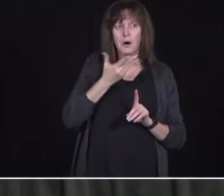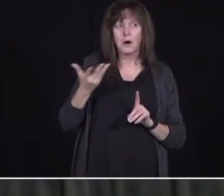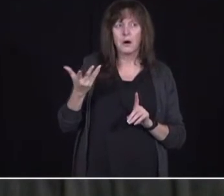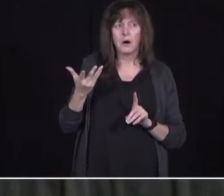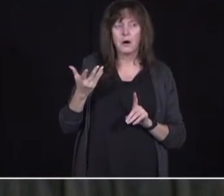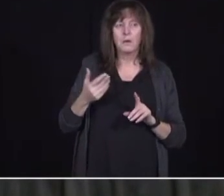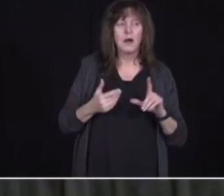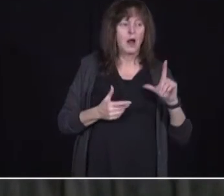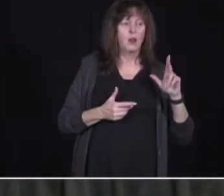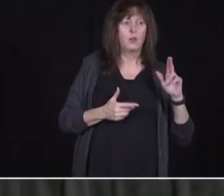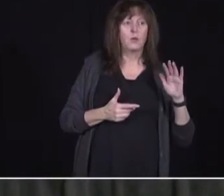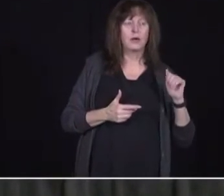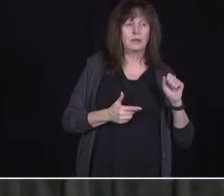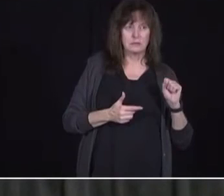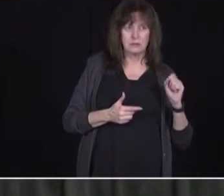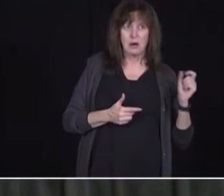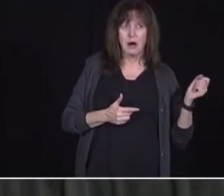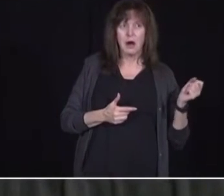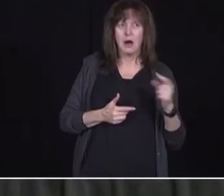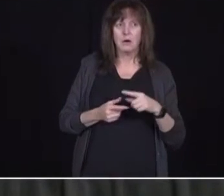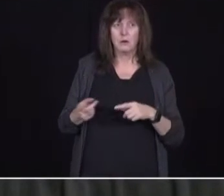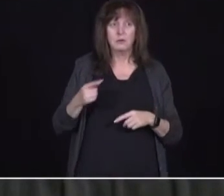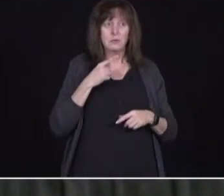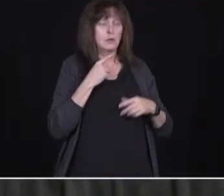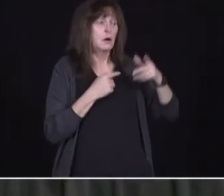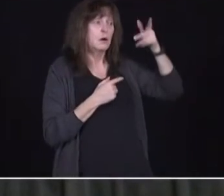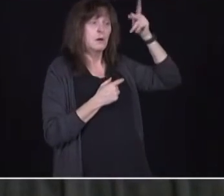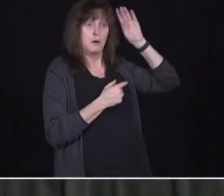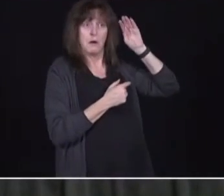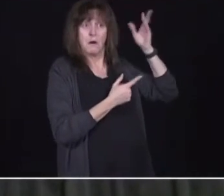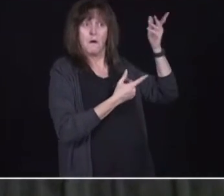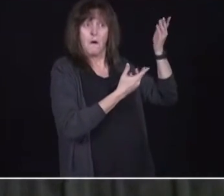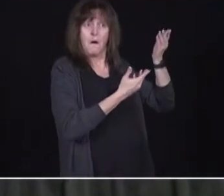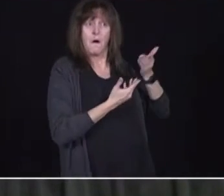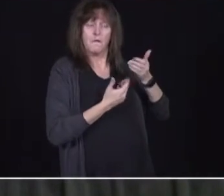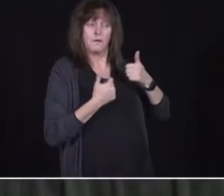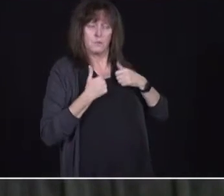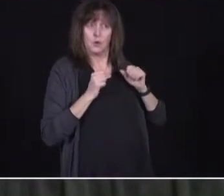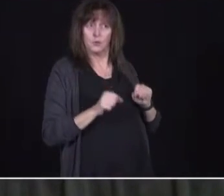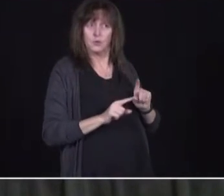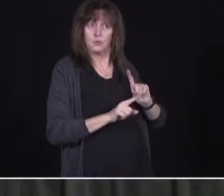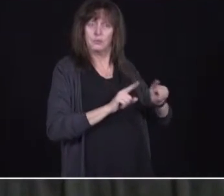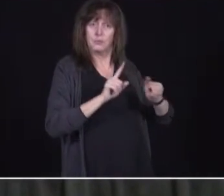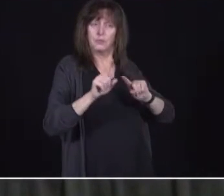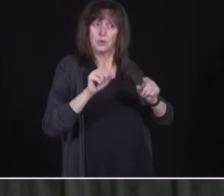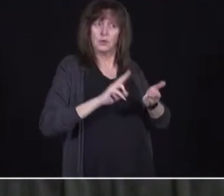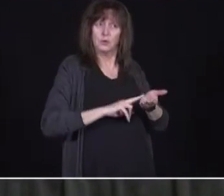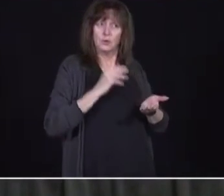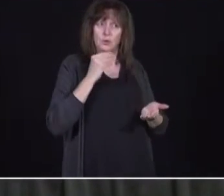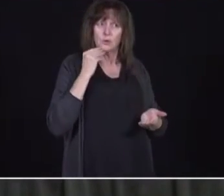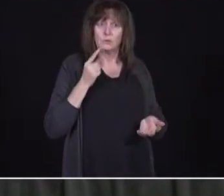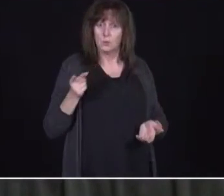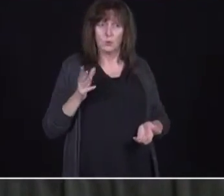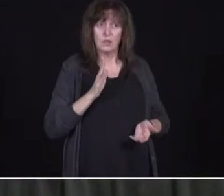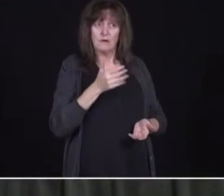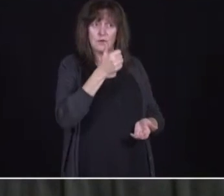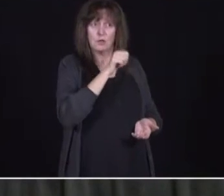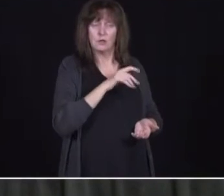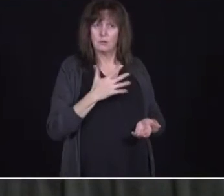but in response to Lucas' question you did say that the Prime Minister had offered the military to go back into